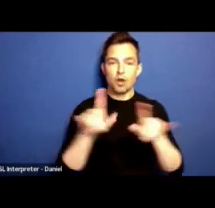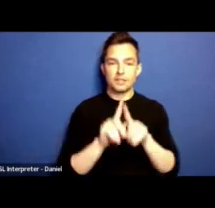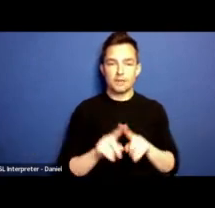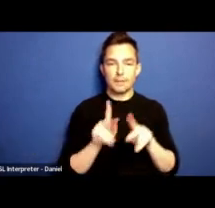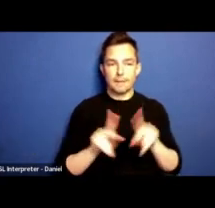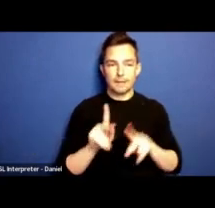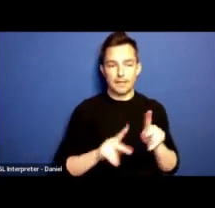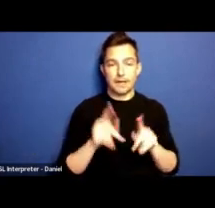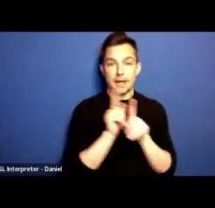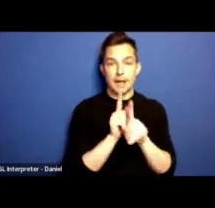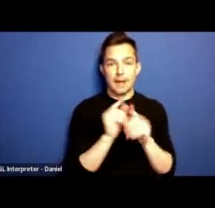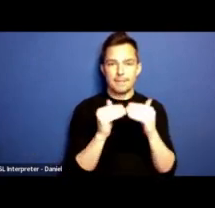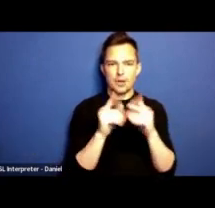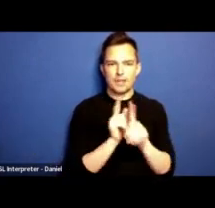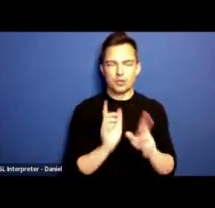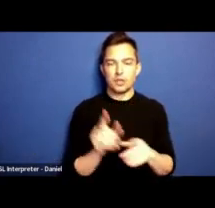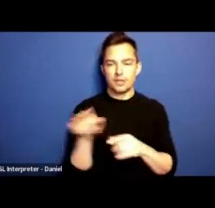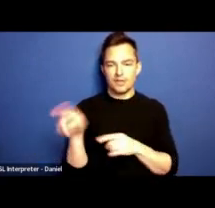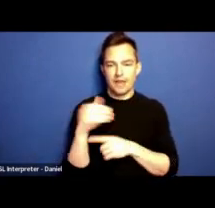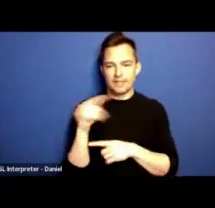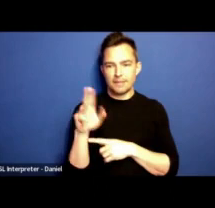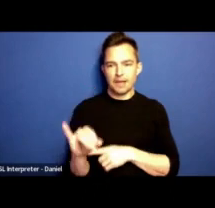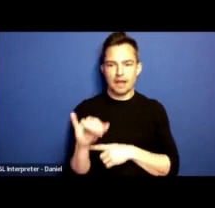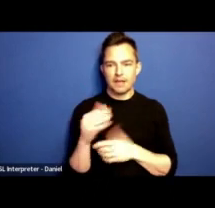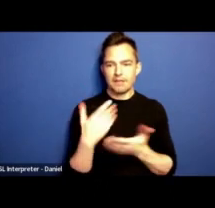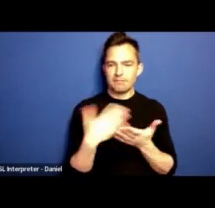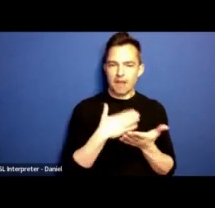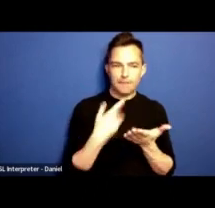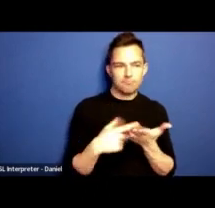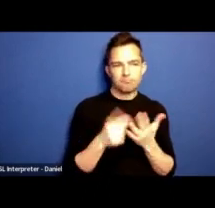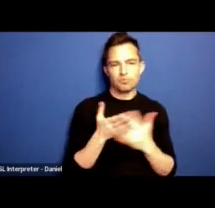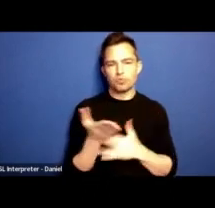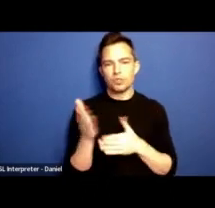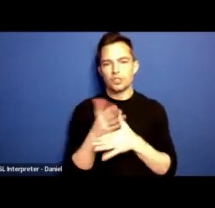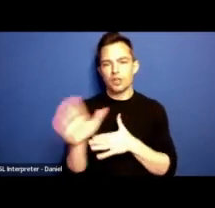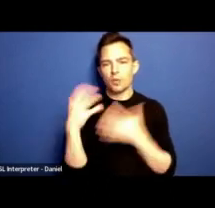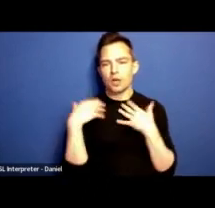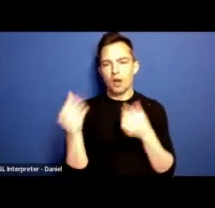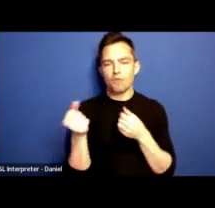someone who has a TBI who's happy to talk things through and share their recovery experience with somebody who's new to TBI.